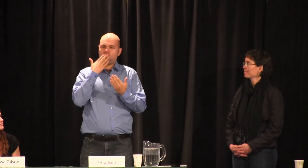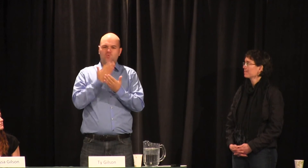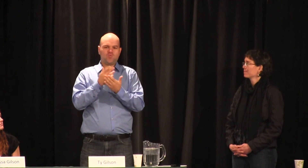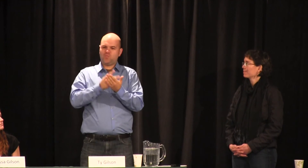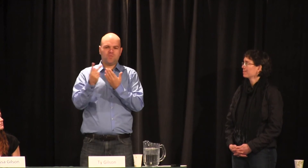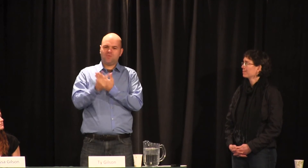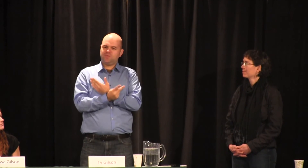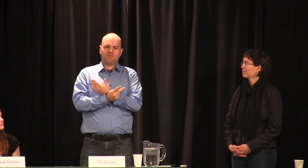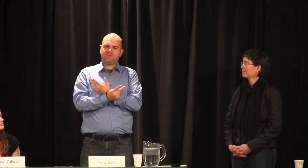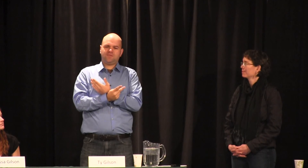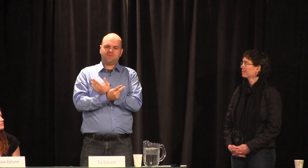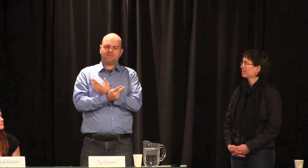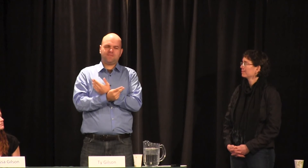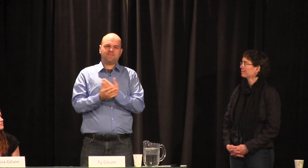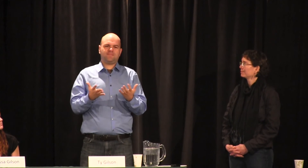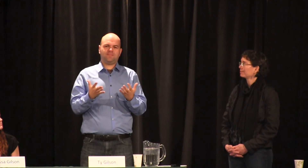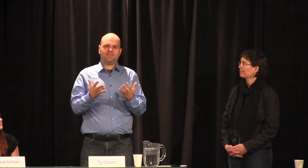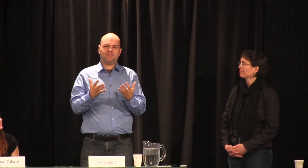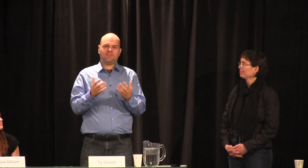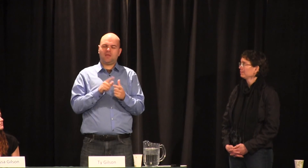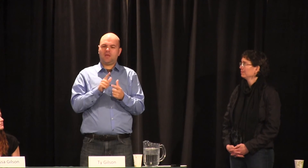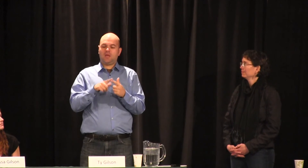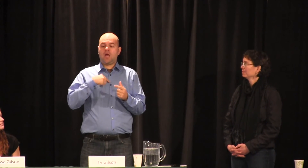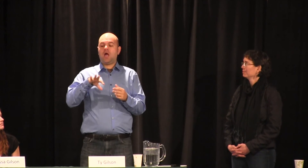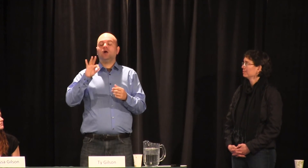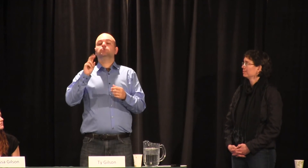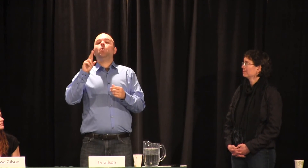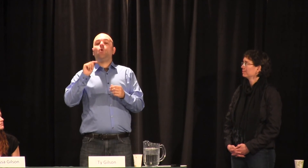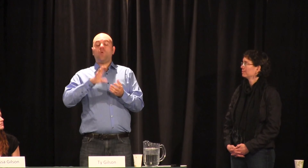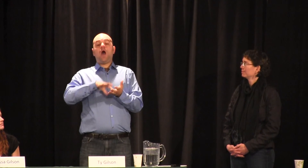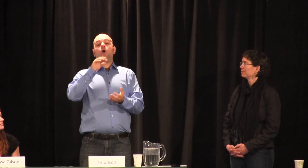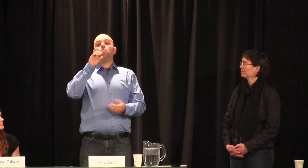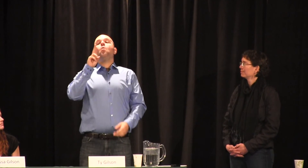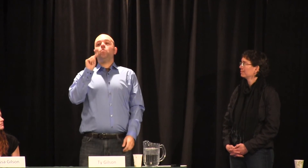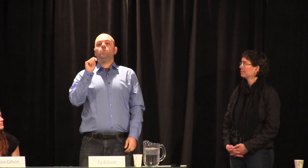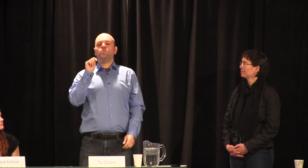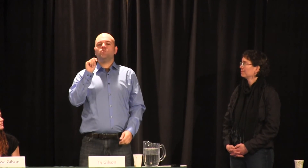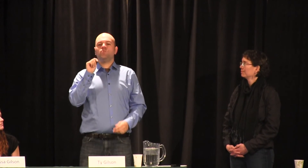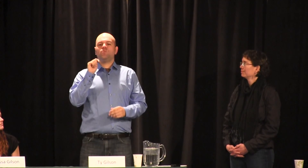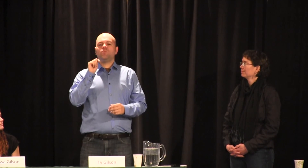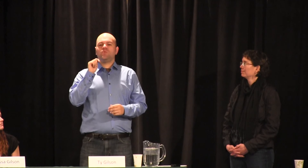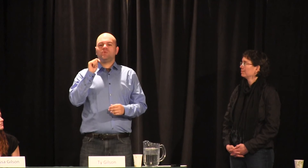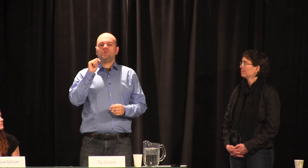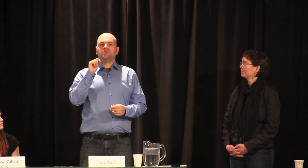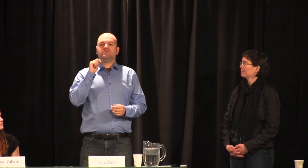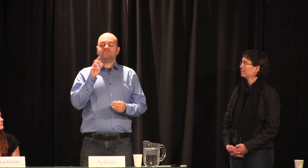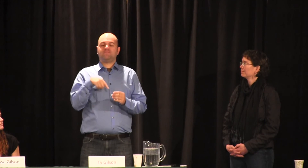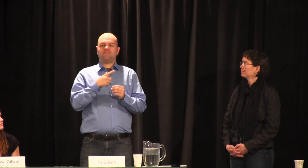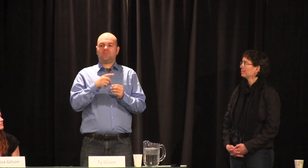and that the program really just wasn't good. So we had to figure out --